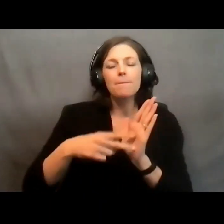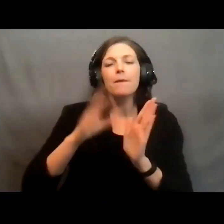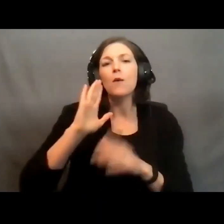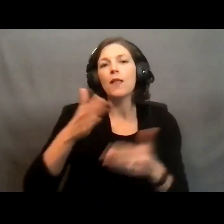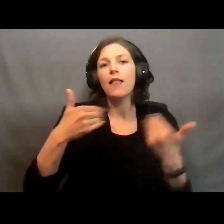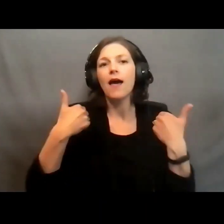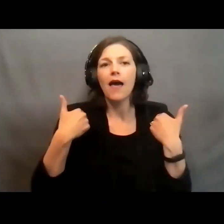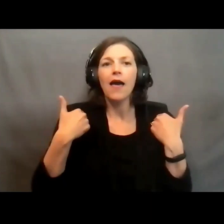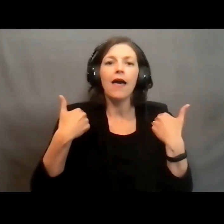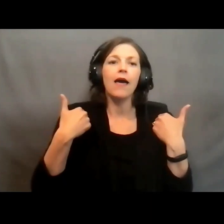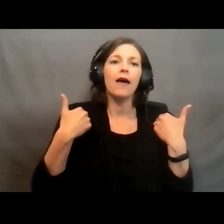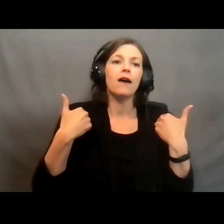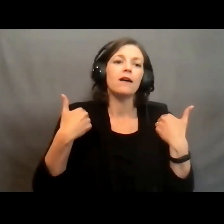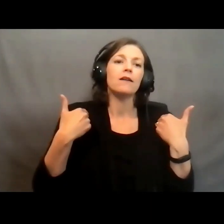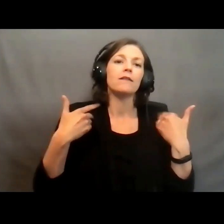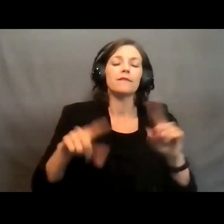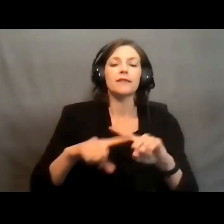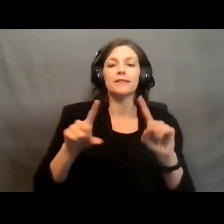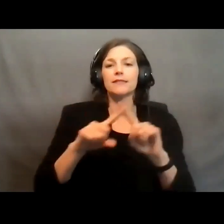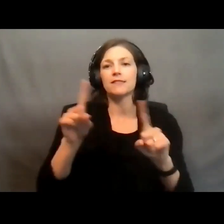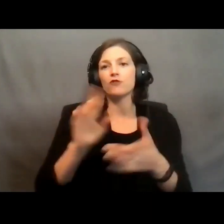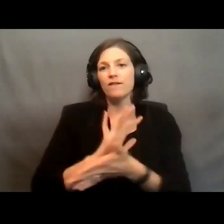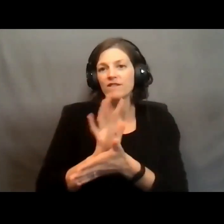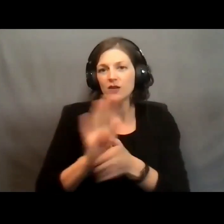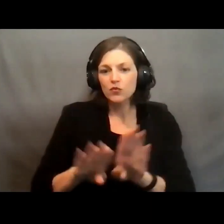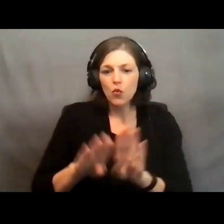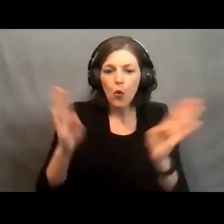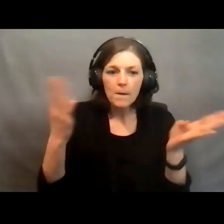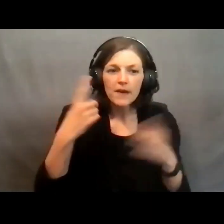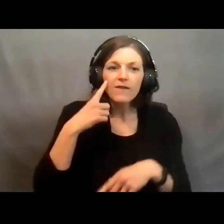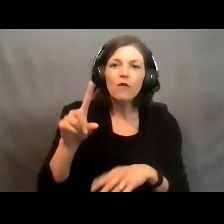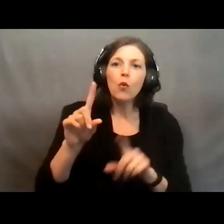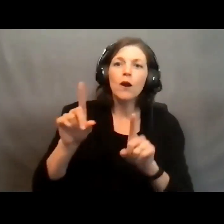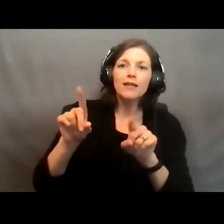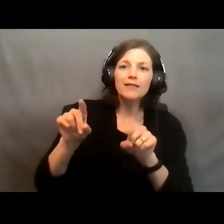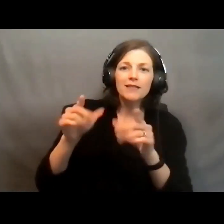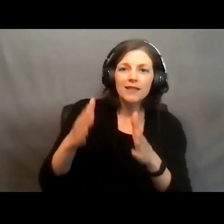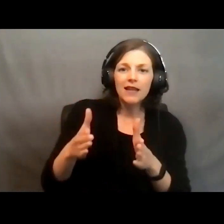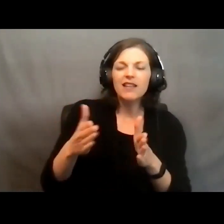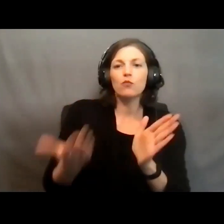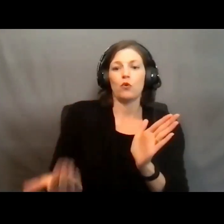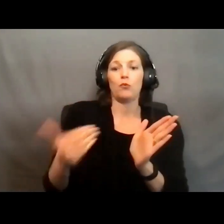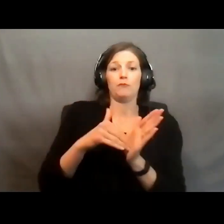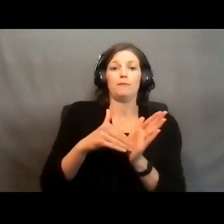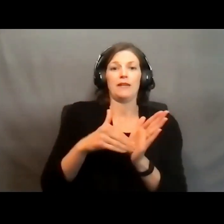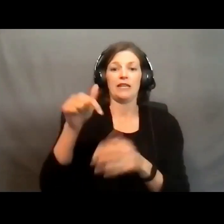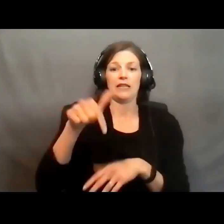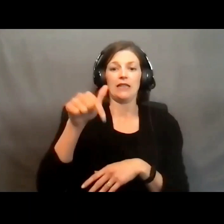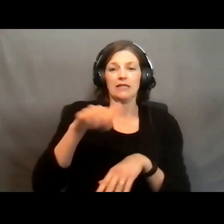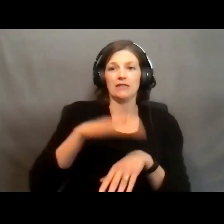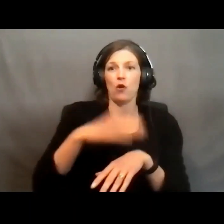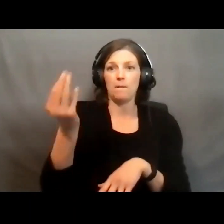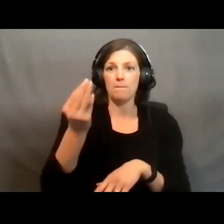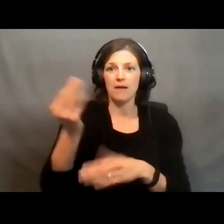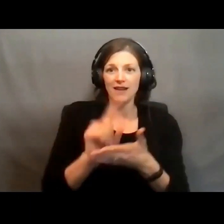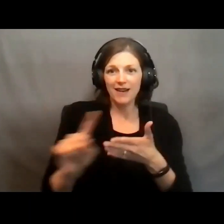ranges of videos open for the attendees 13:43:28 on Monday for those enrolled. We had